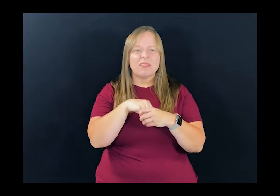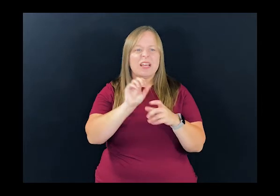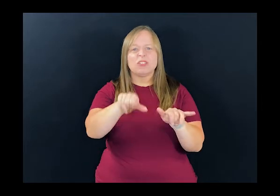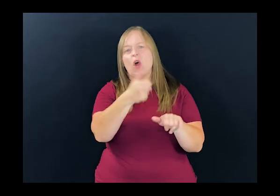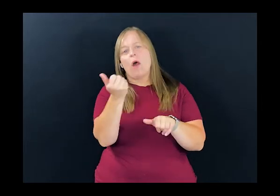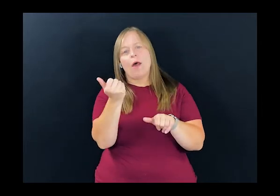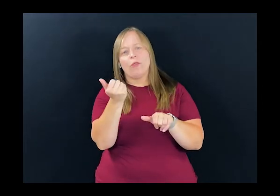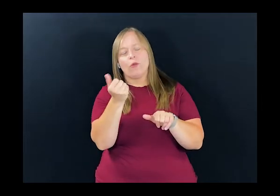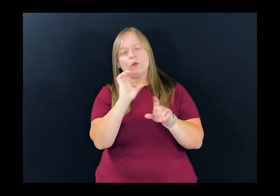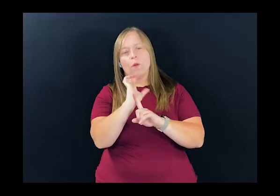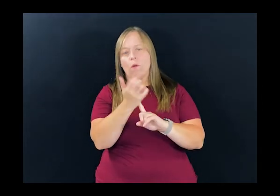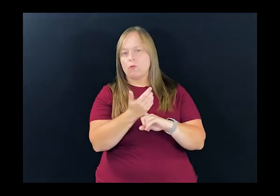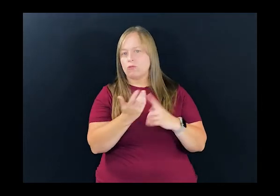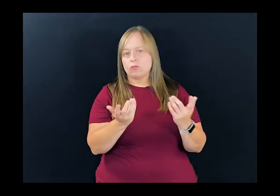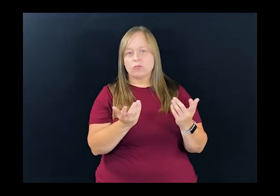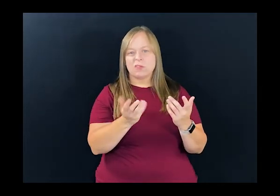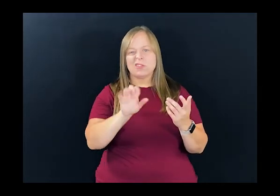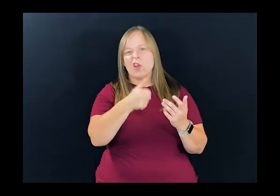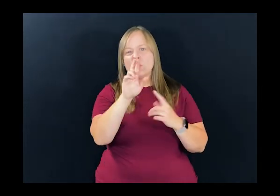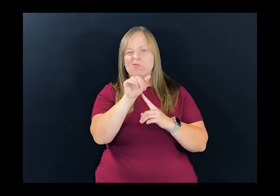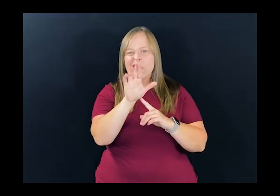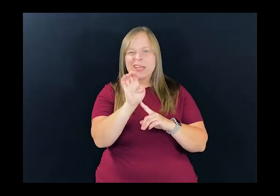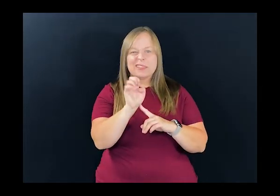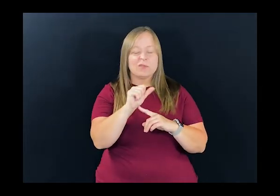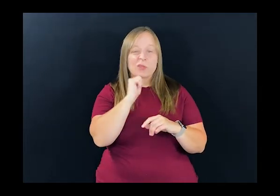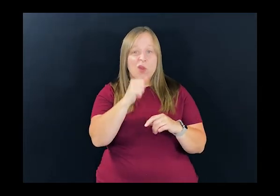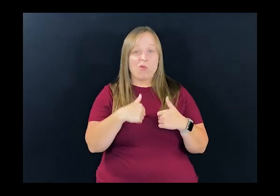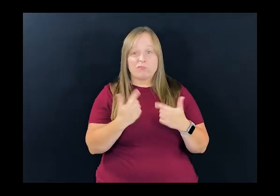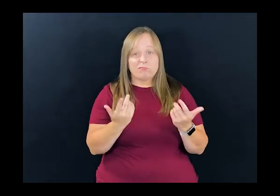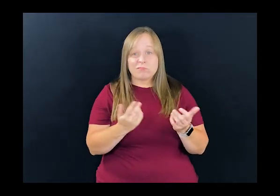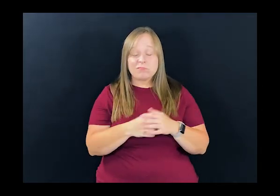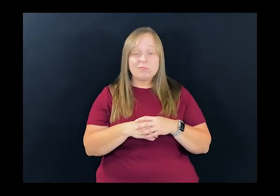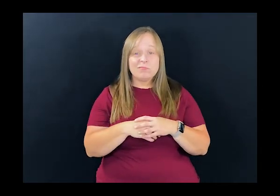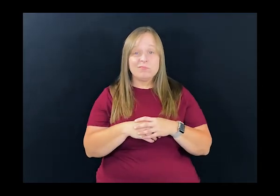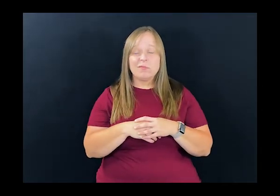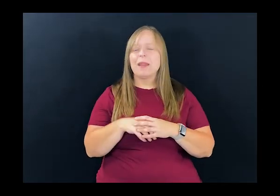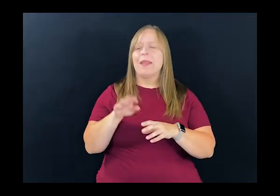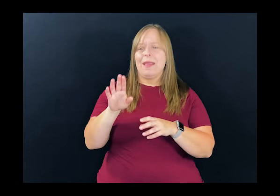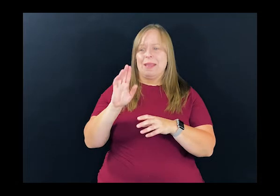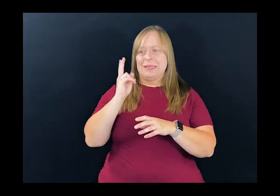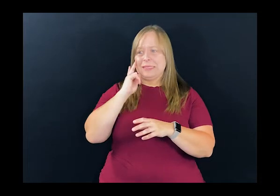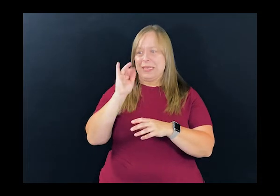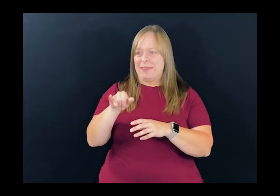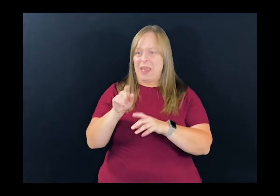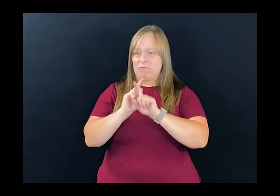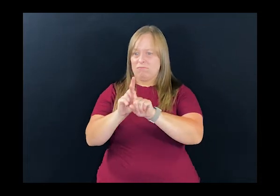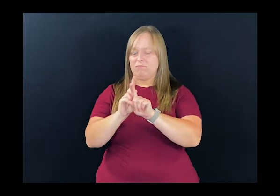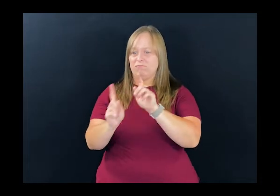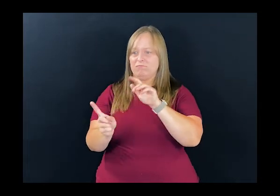as other cultures, as other races, we just don't. [Katrin] And seeing that representation